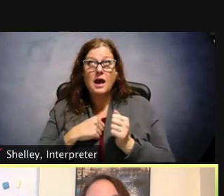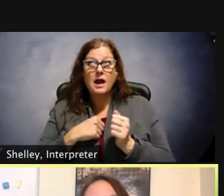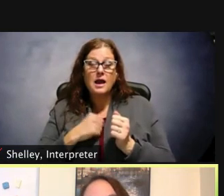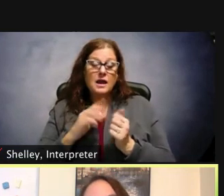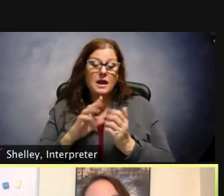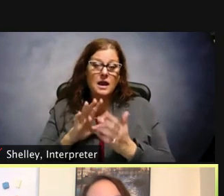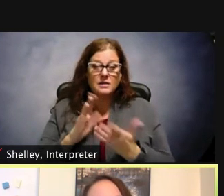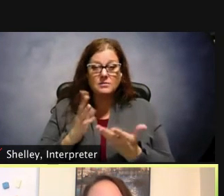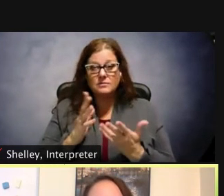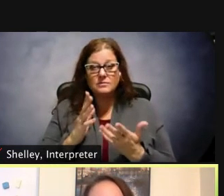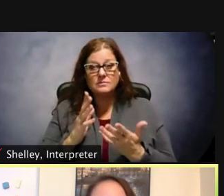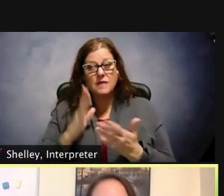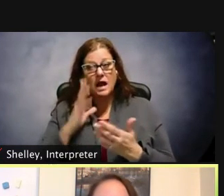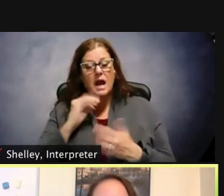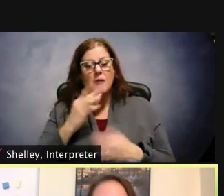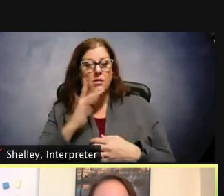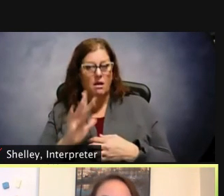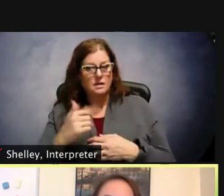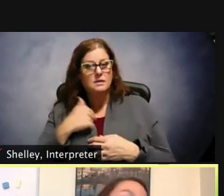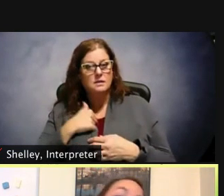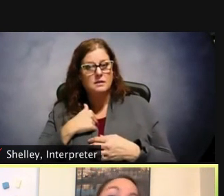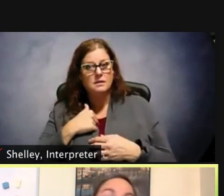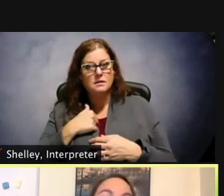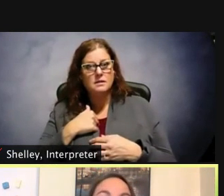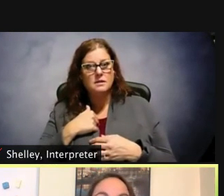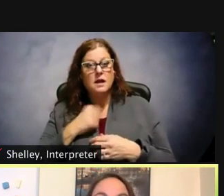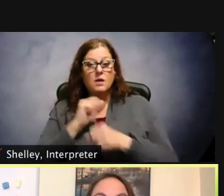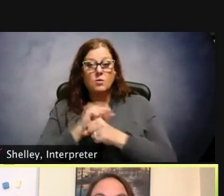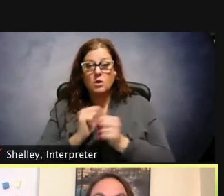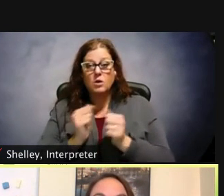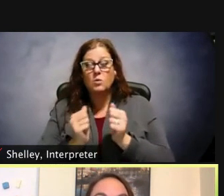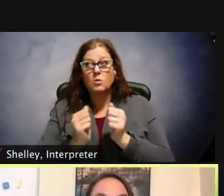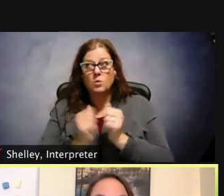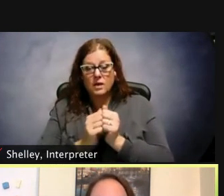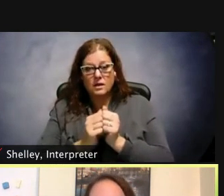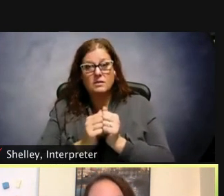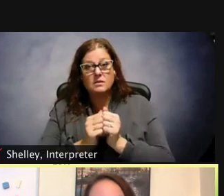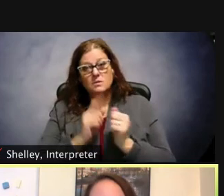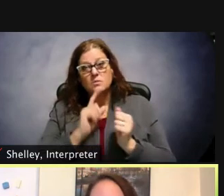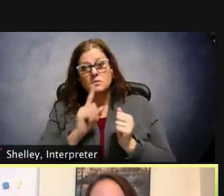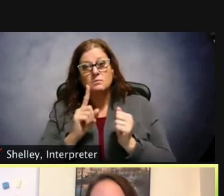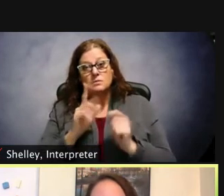I'm pretty lucky in the fact that I feel like I work with some really exceptional people. So